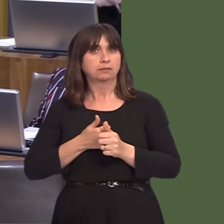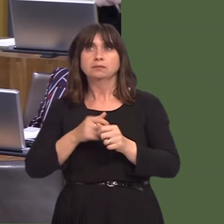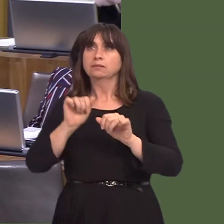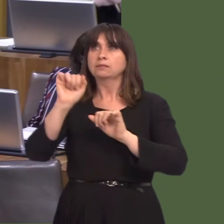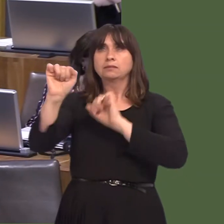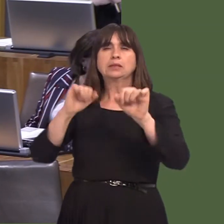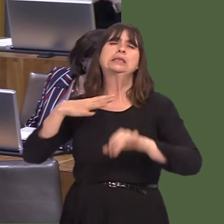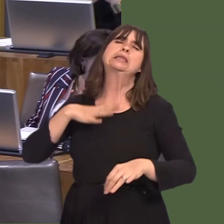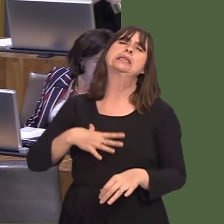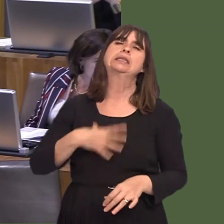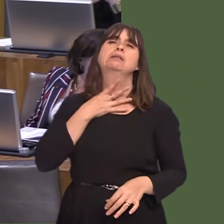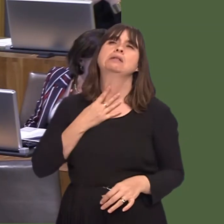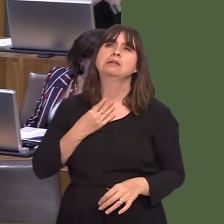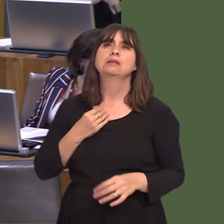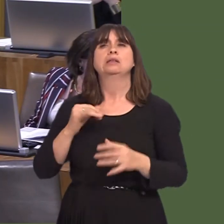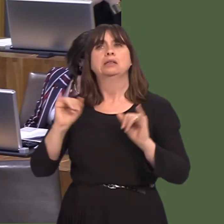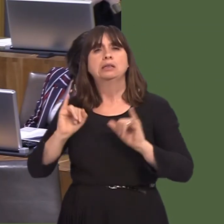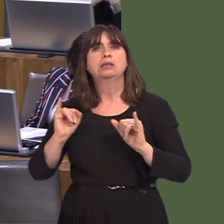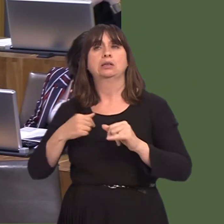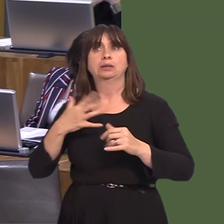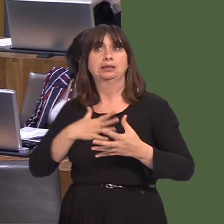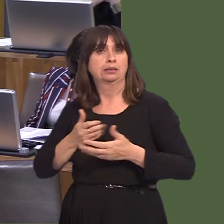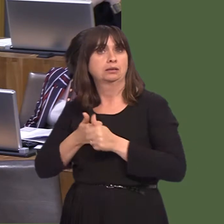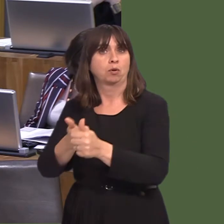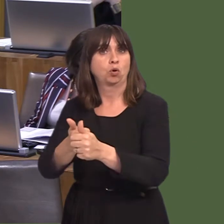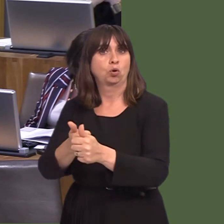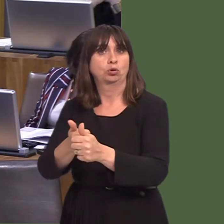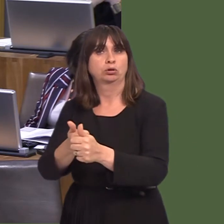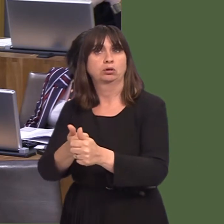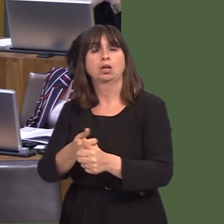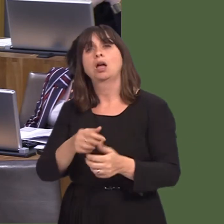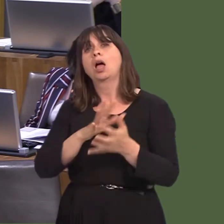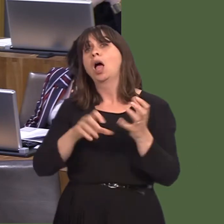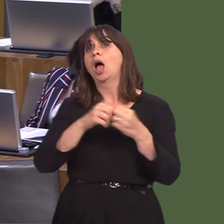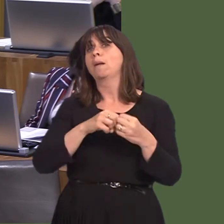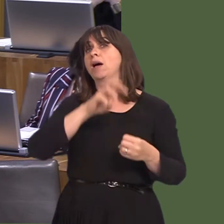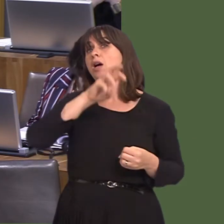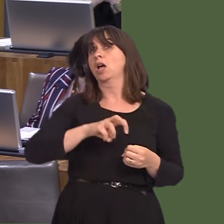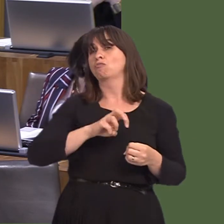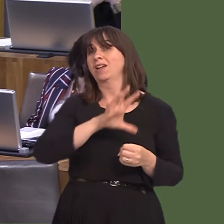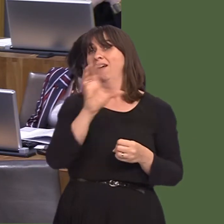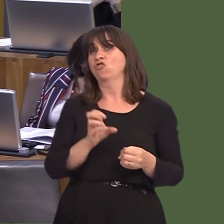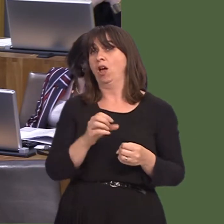He asked the question, 'What are we doing as a Government?' Well, Hub Cymru Africa, as I've said, has been awarded a three-year grant of £349,000